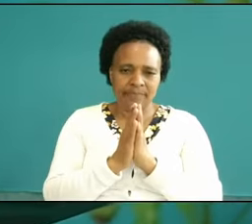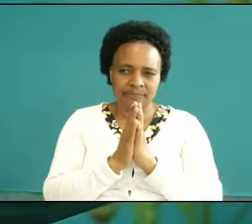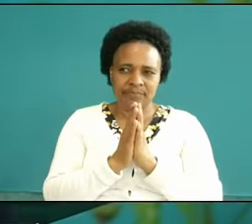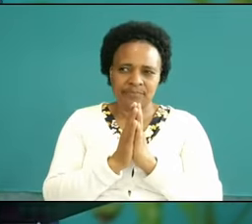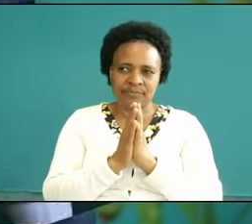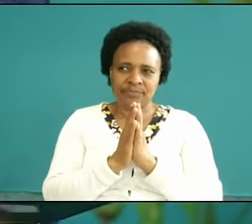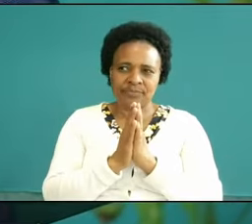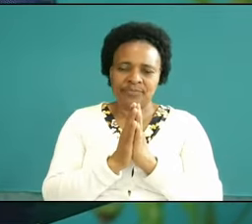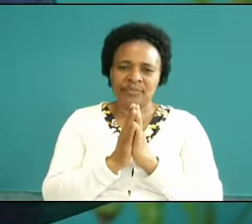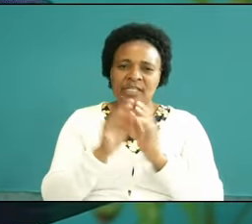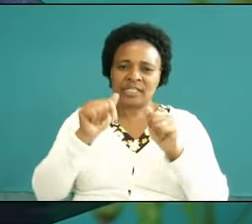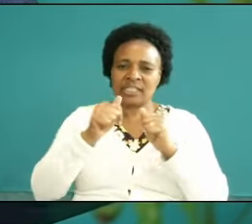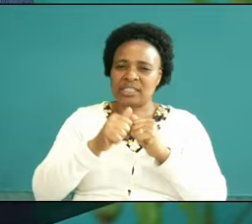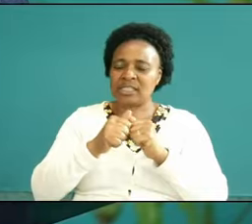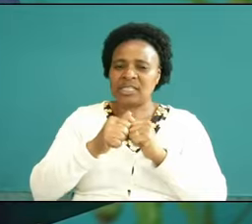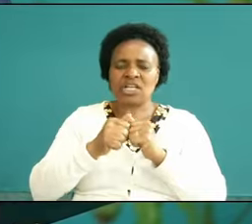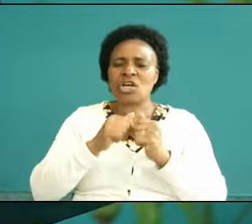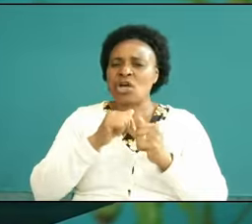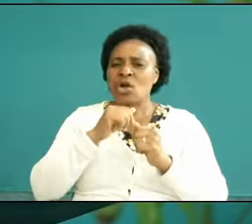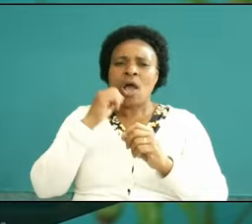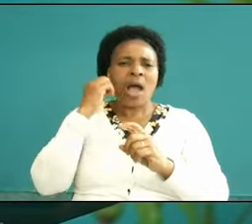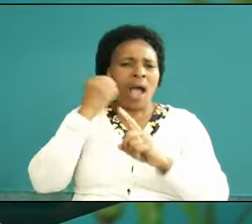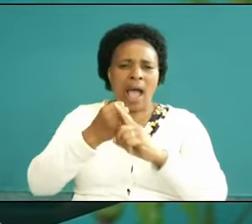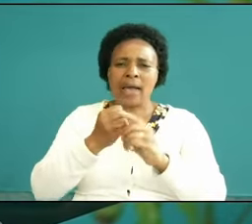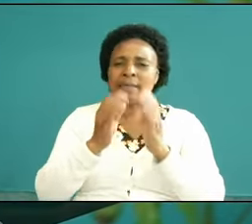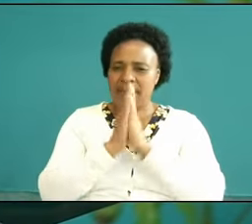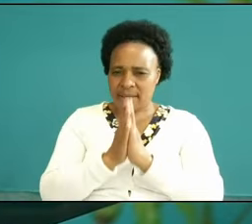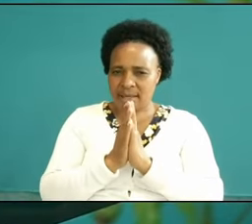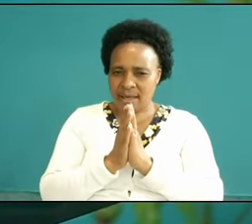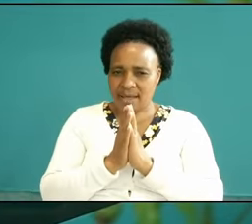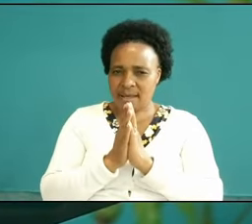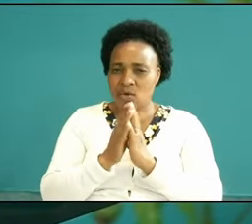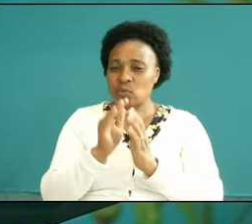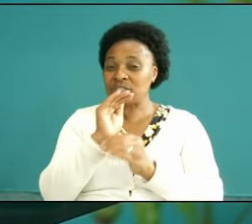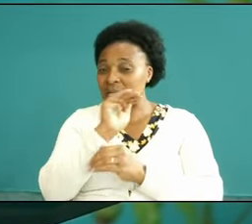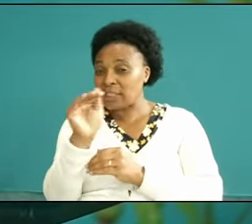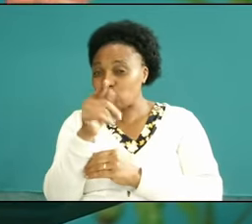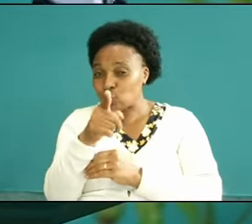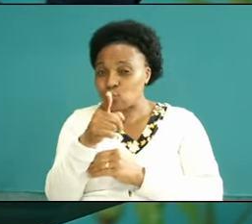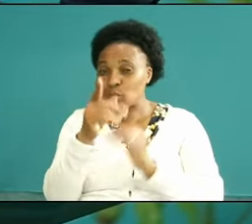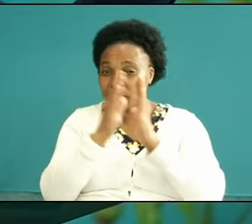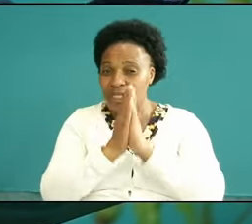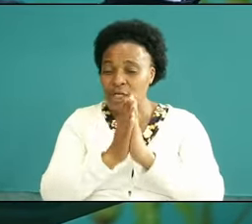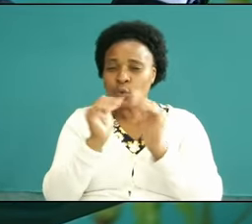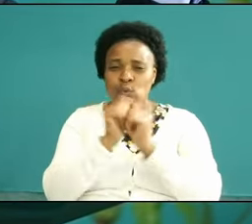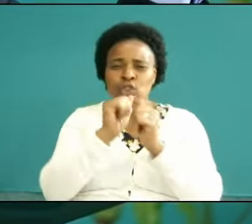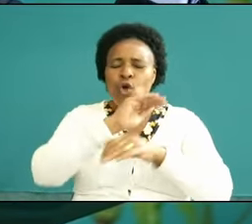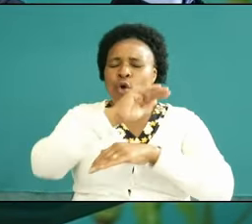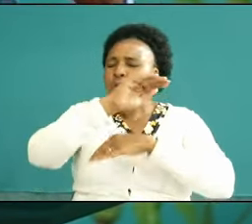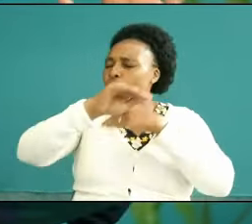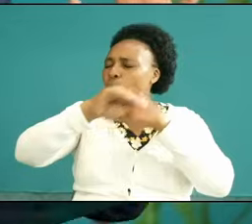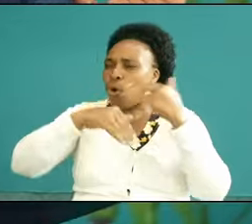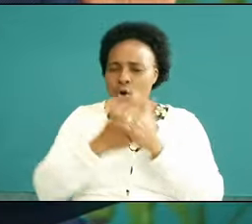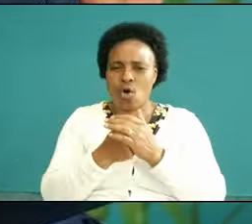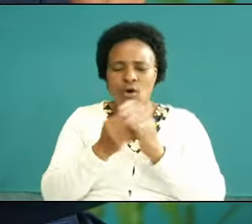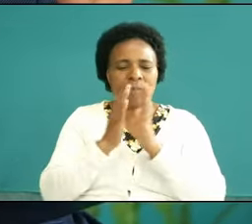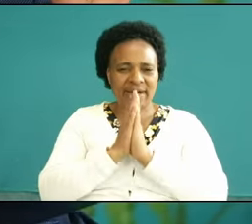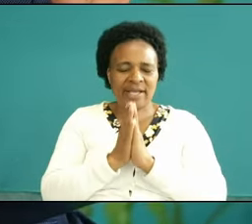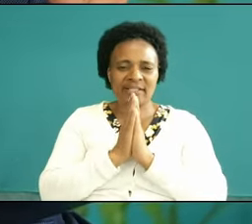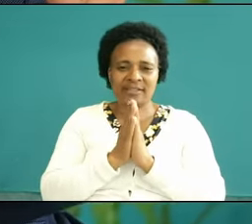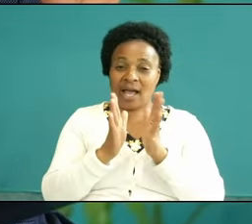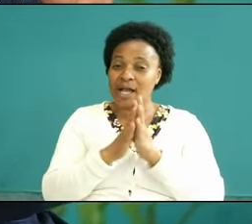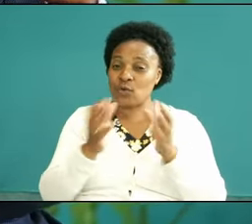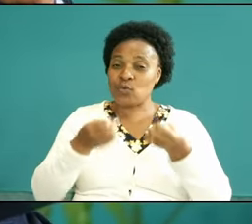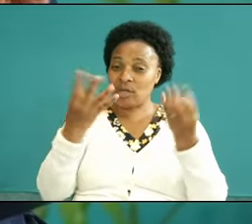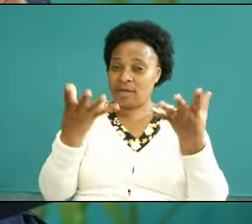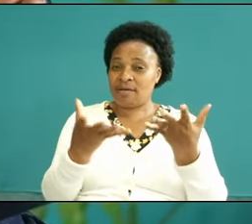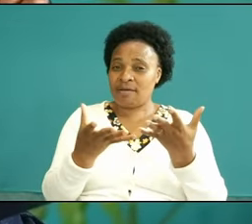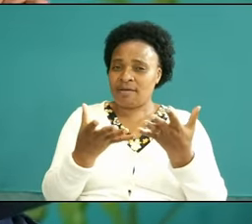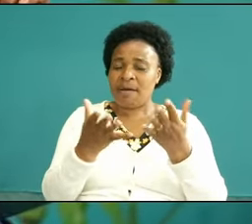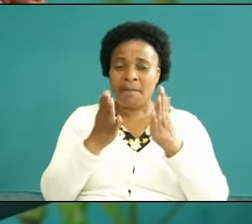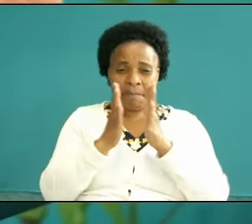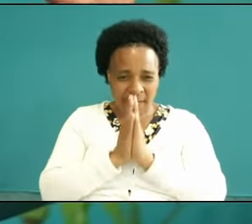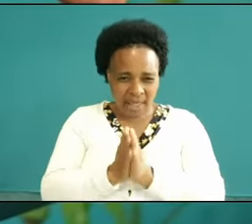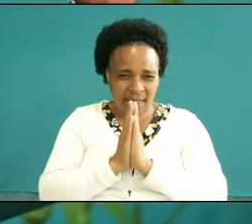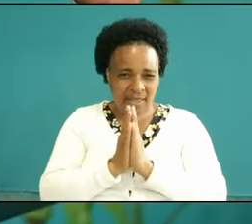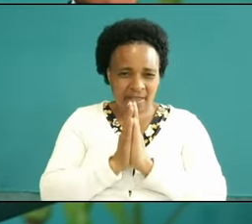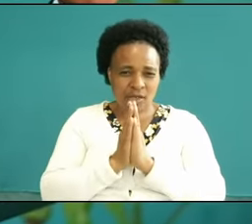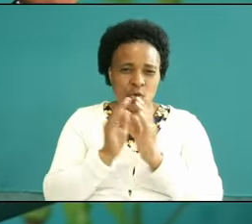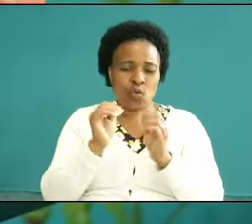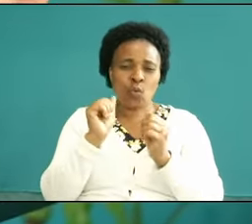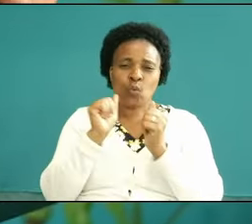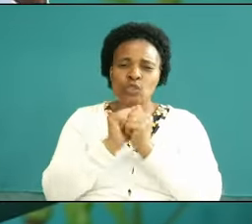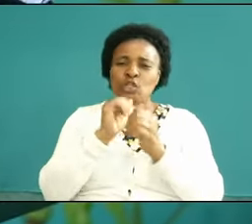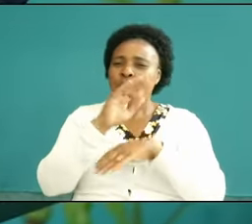different prayer and I love it says praying with all prayers somebody praying with how many prayers